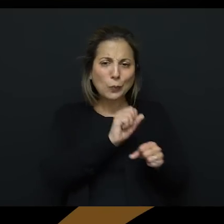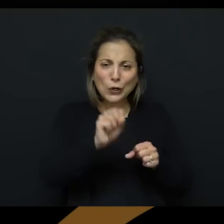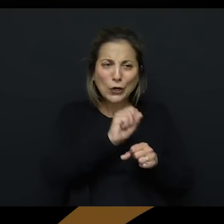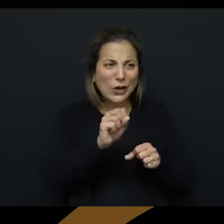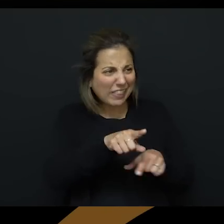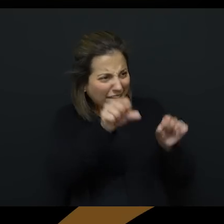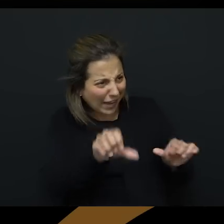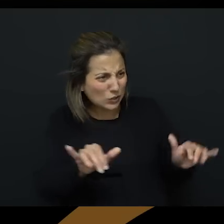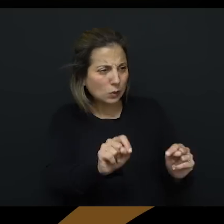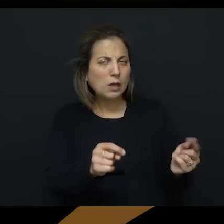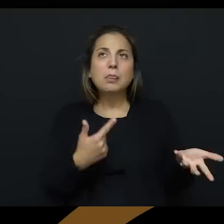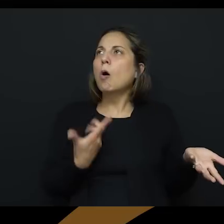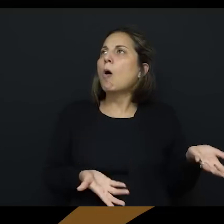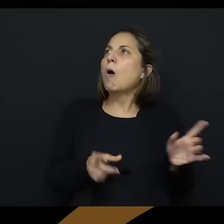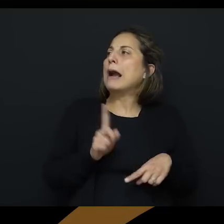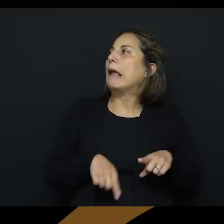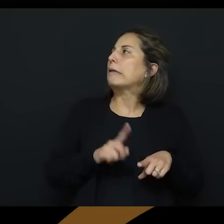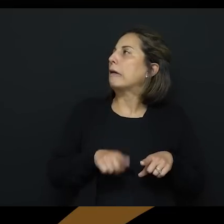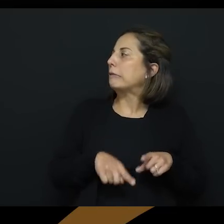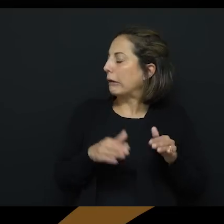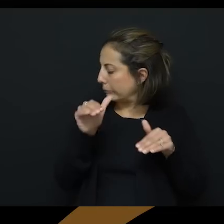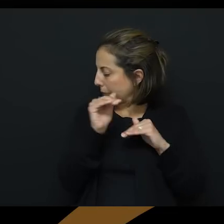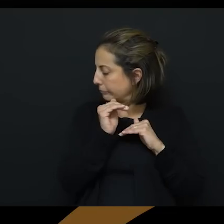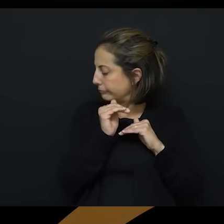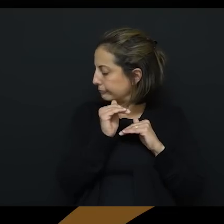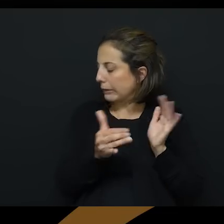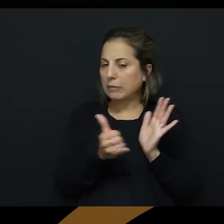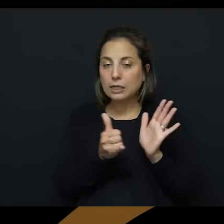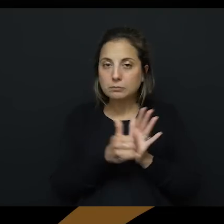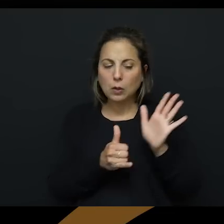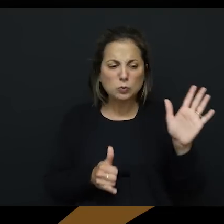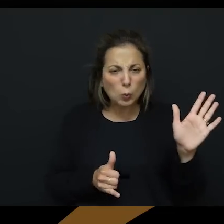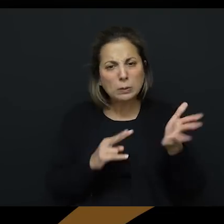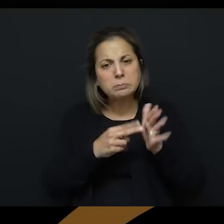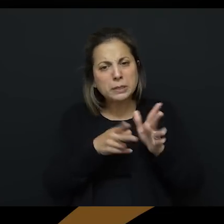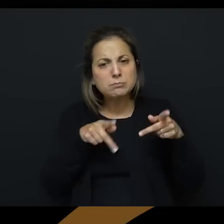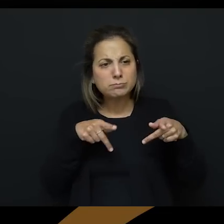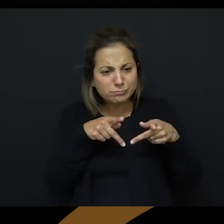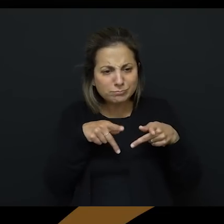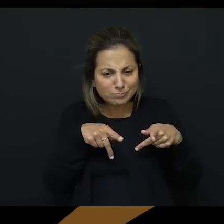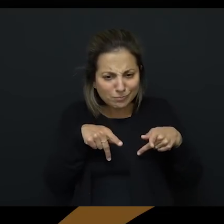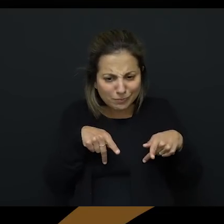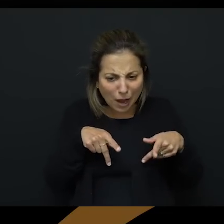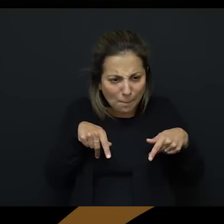And the more opportunities out there, and I'm not saying every part is going to be filled by someone who's blind or low vision